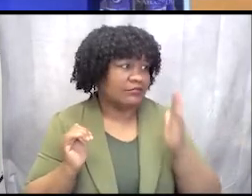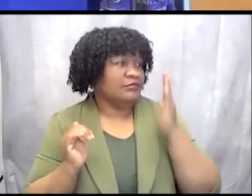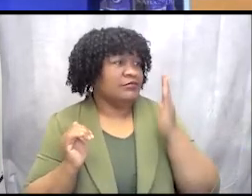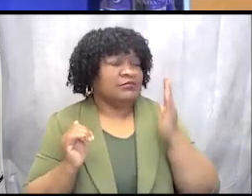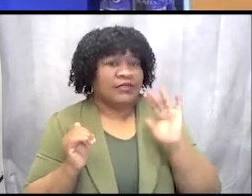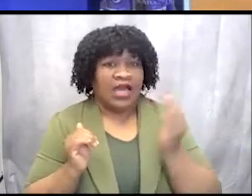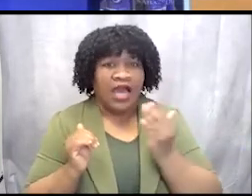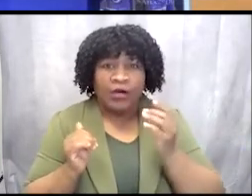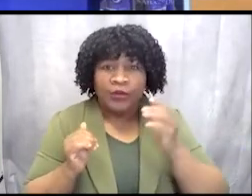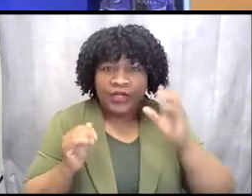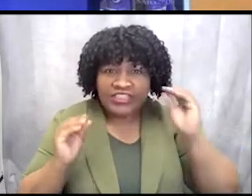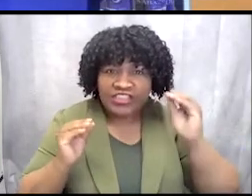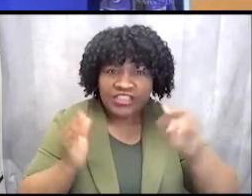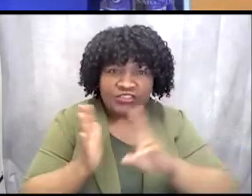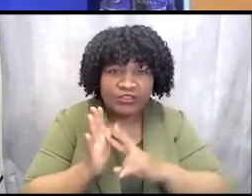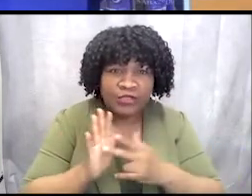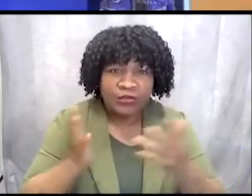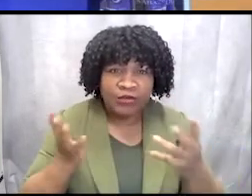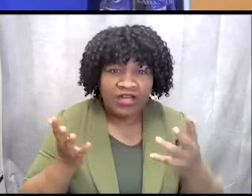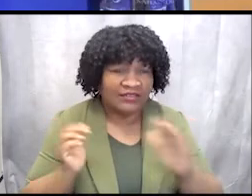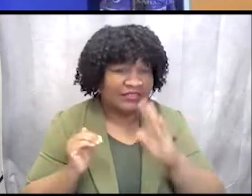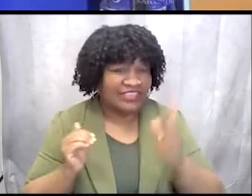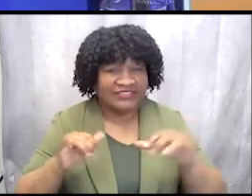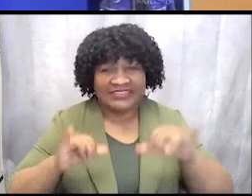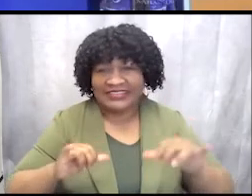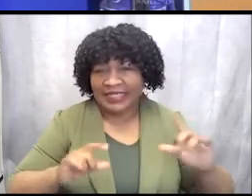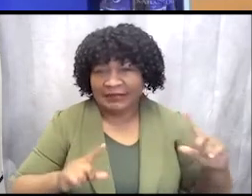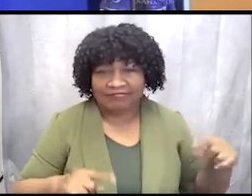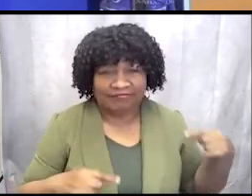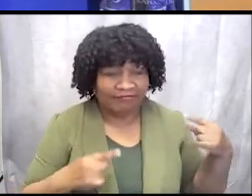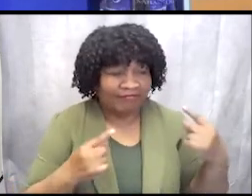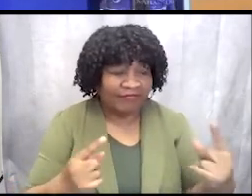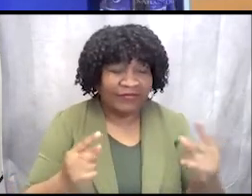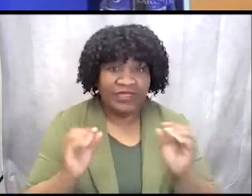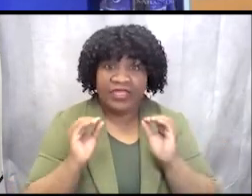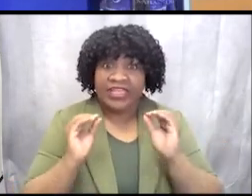that our conceptions of education are likely to never be the same and that education can serve